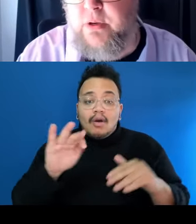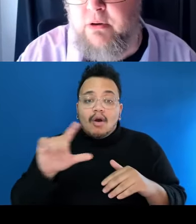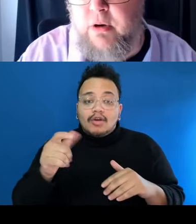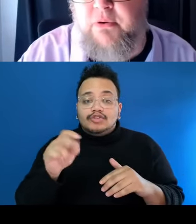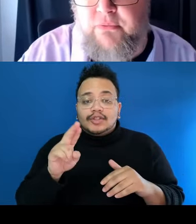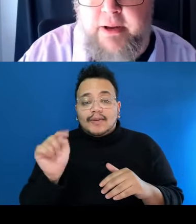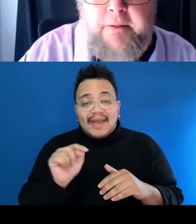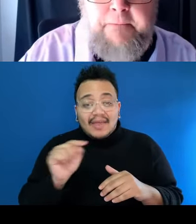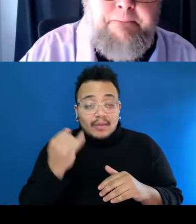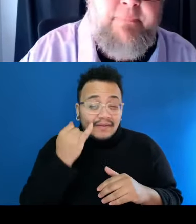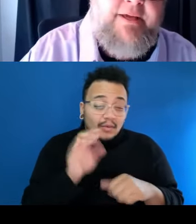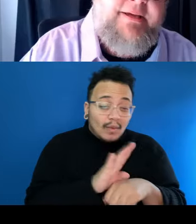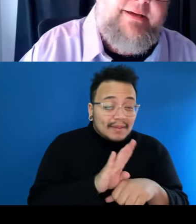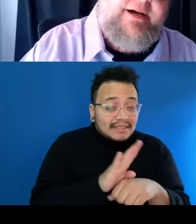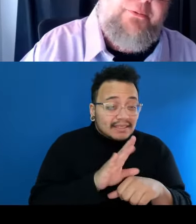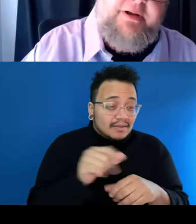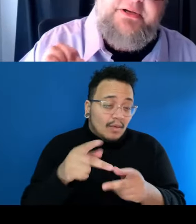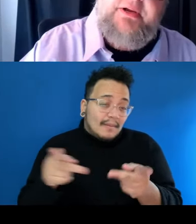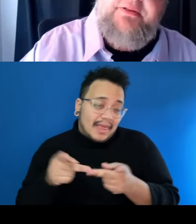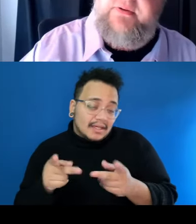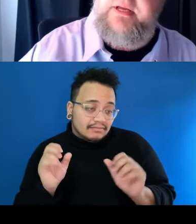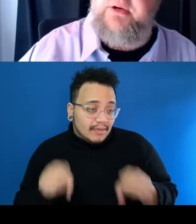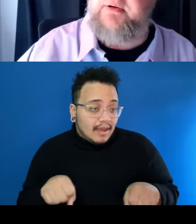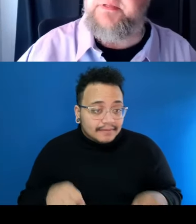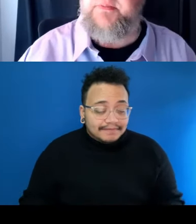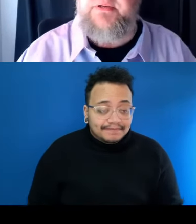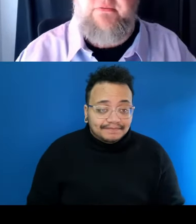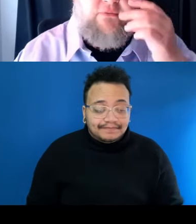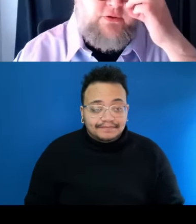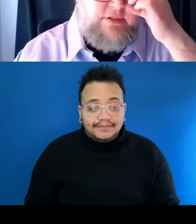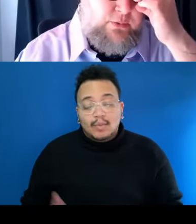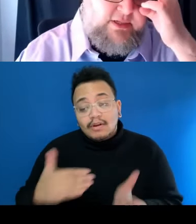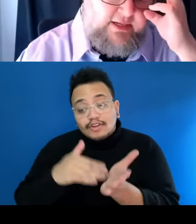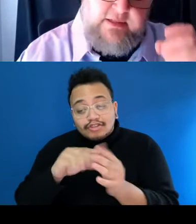or a provider. I wanted to share this video, especially for folks that are in Wisconsin.